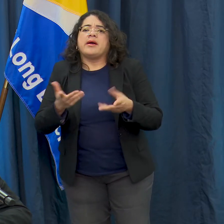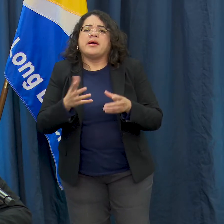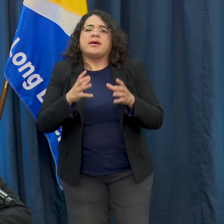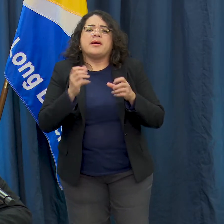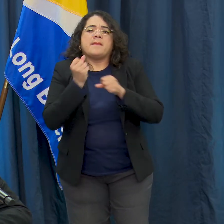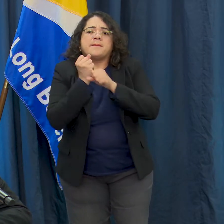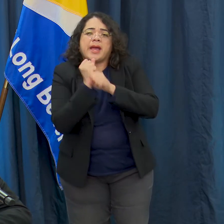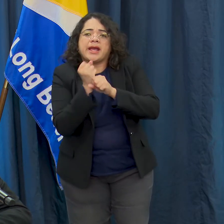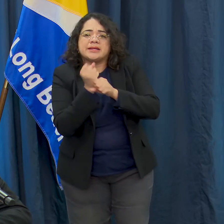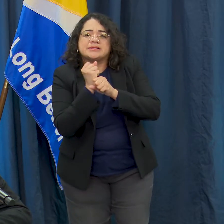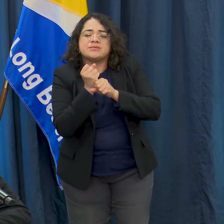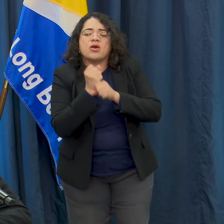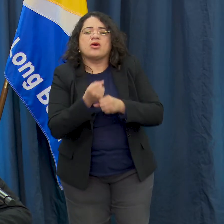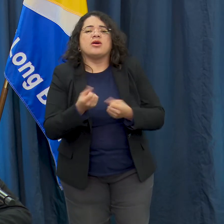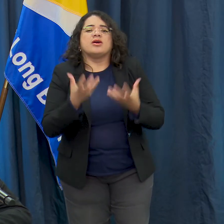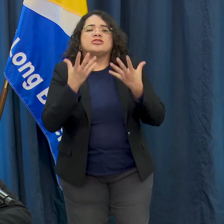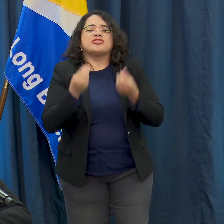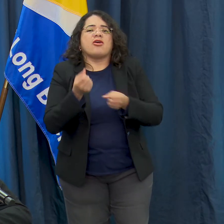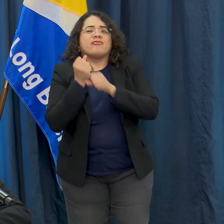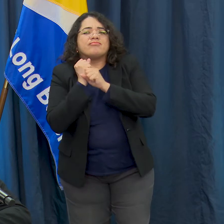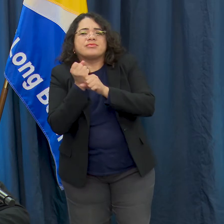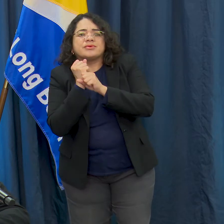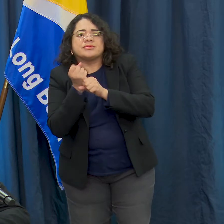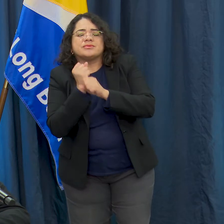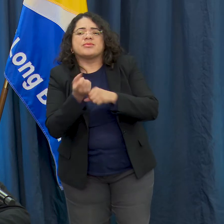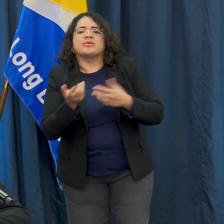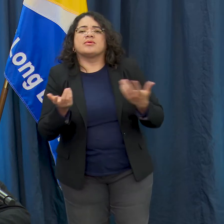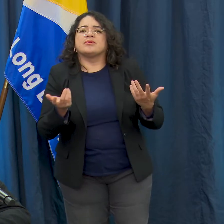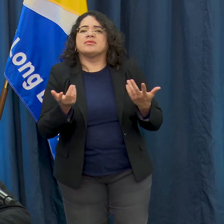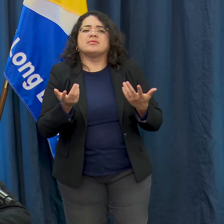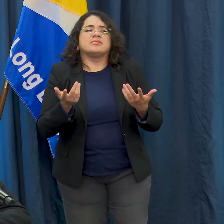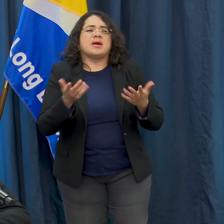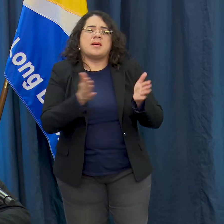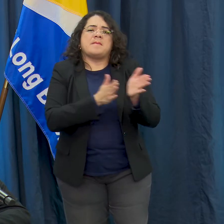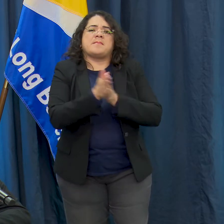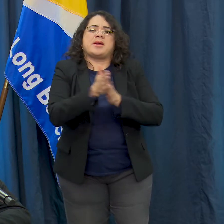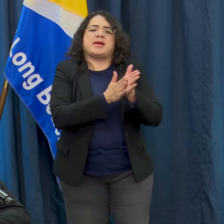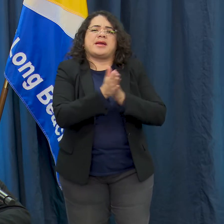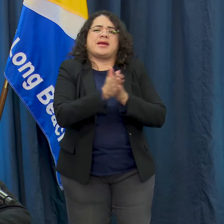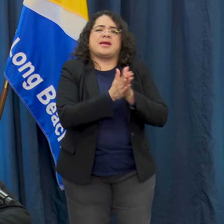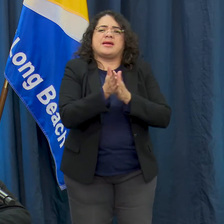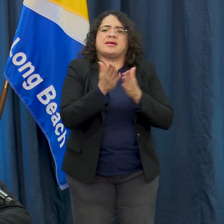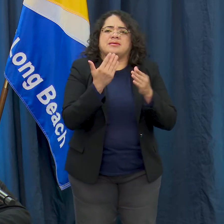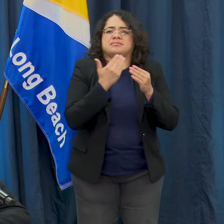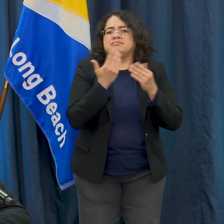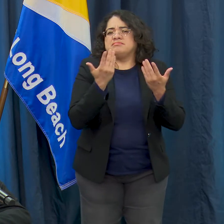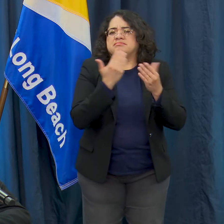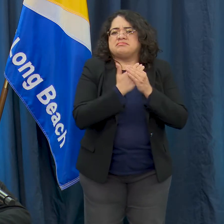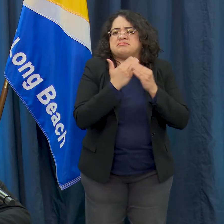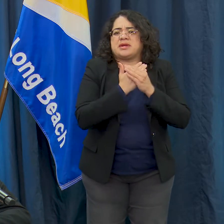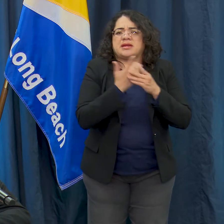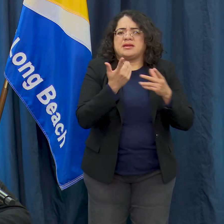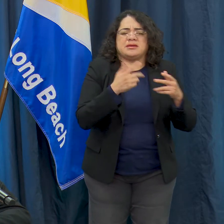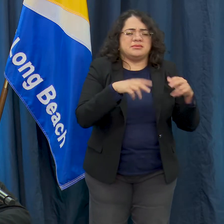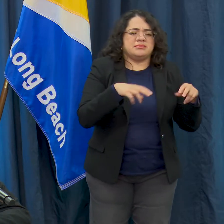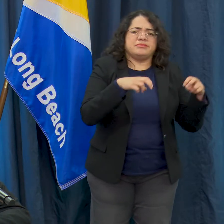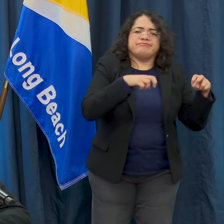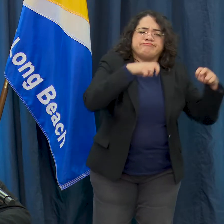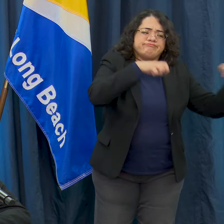or sit in the park and have a picnic if we are maintaining social distance, if we are following the guidelines are we going to be able to start to do that?